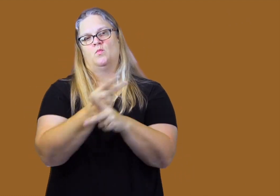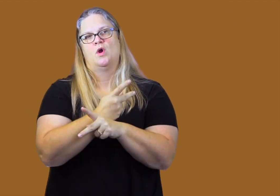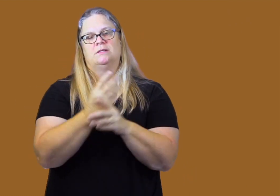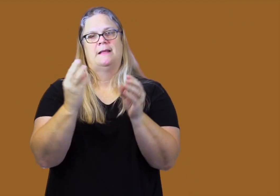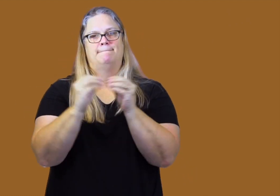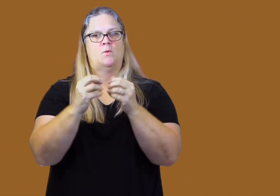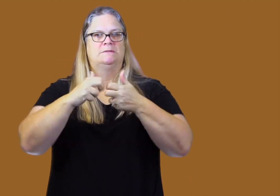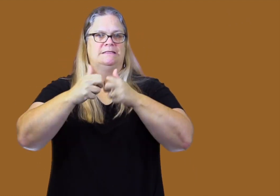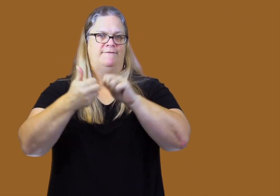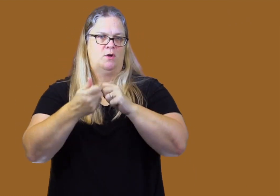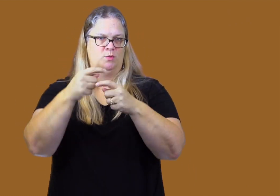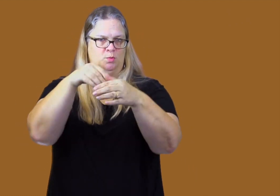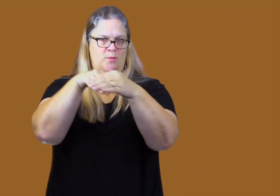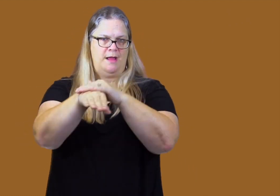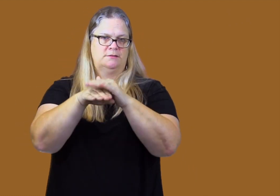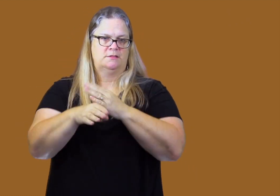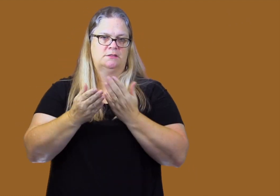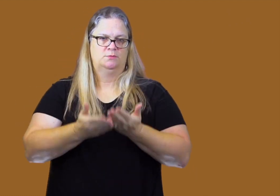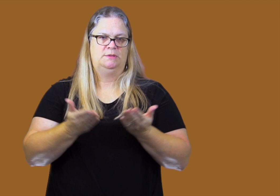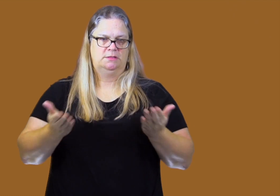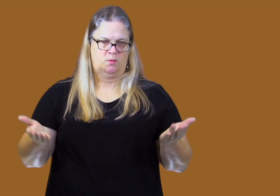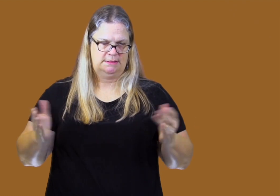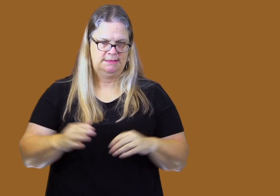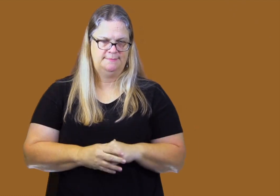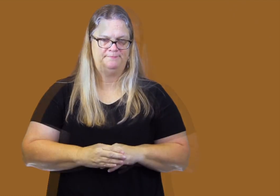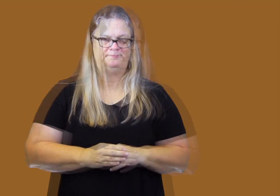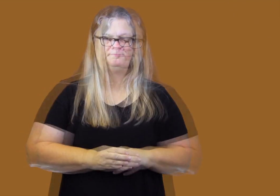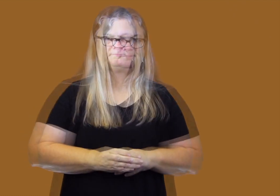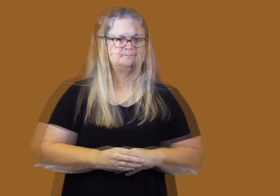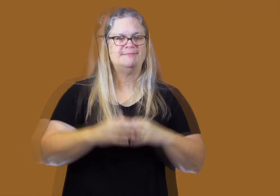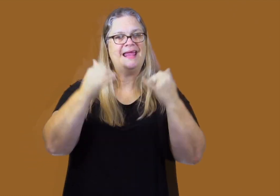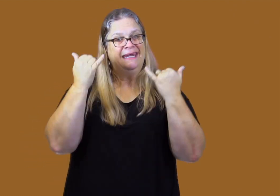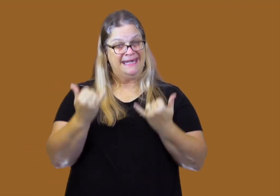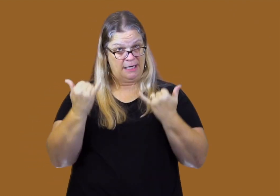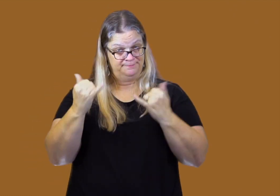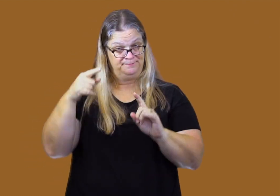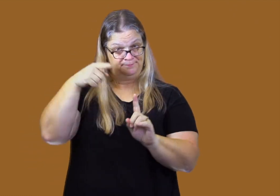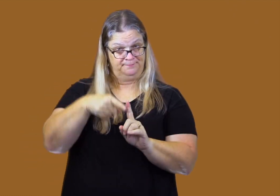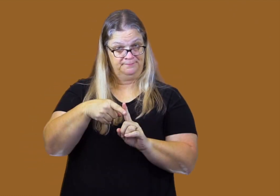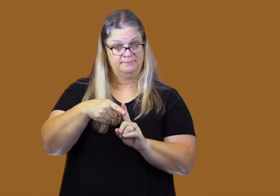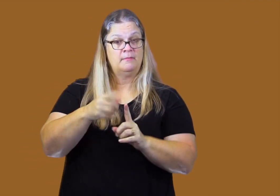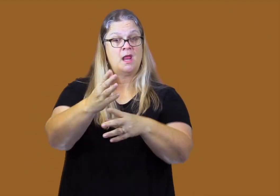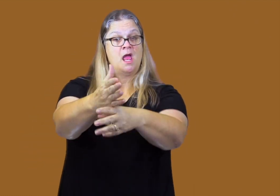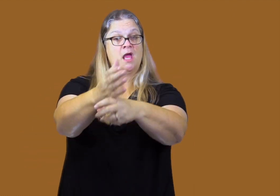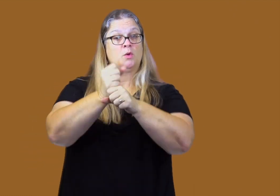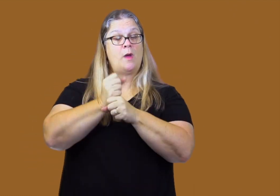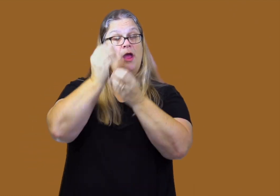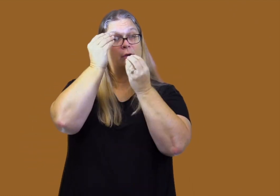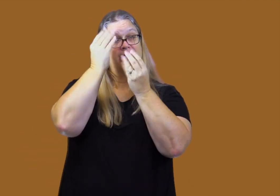It can be extremely difficult to access resources even more so with COVID-19.